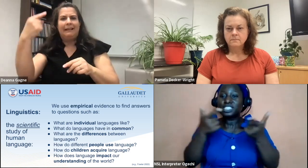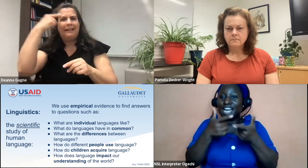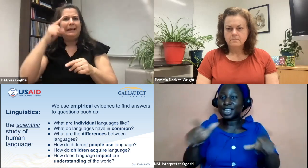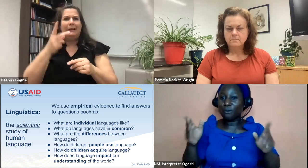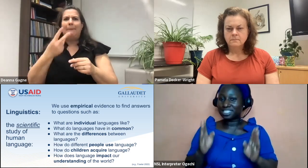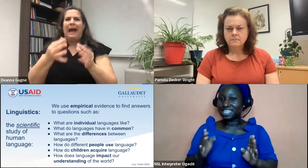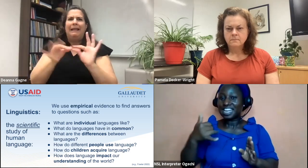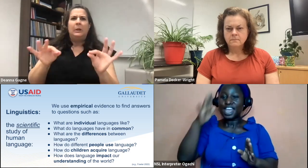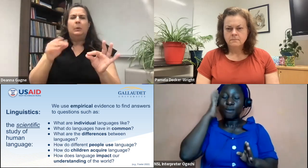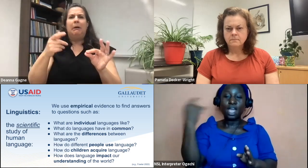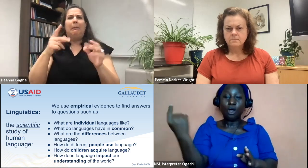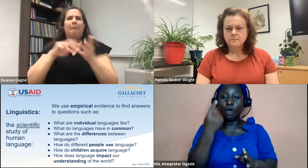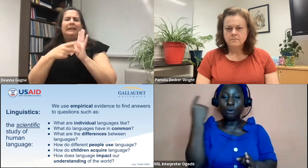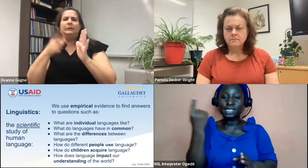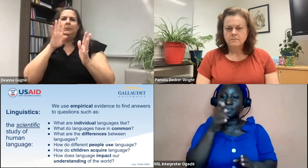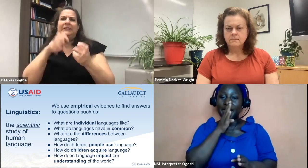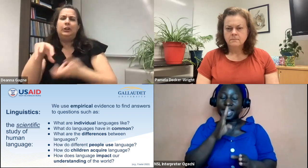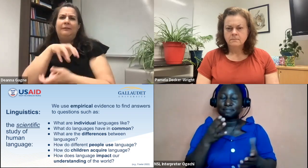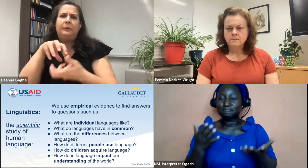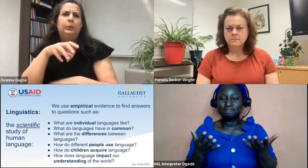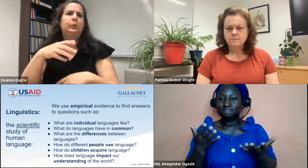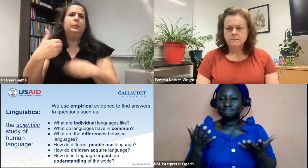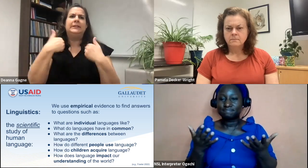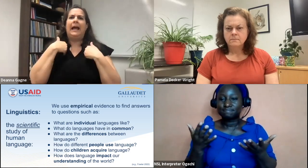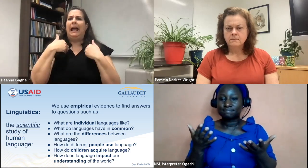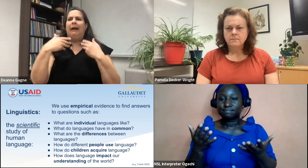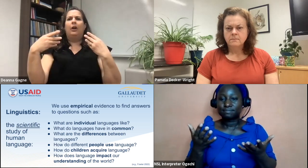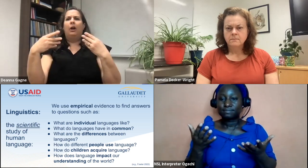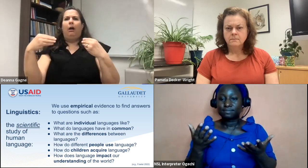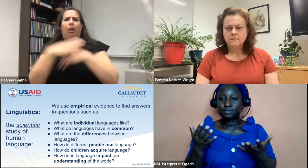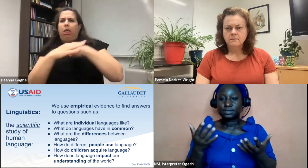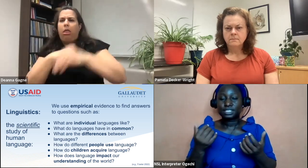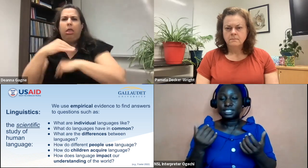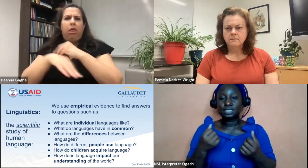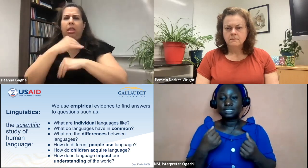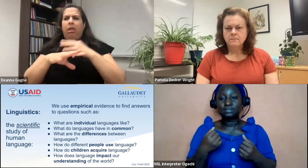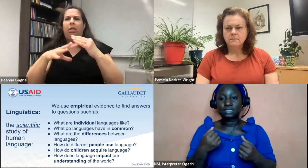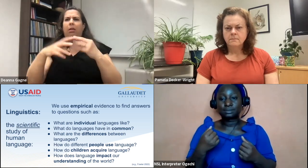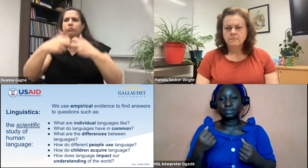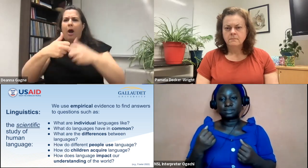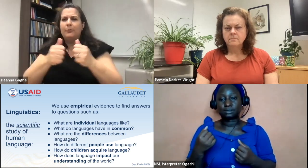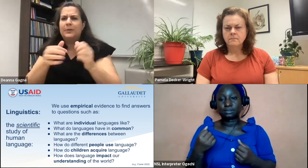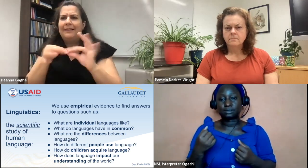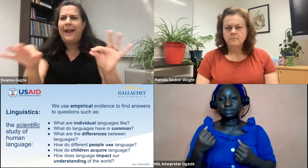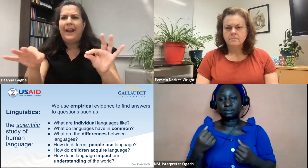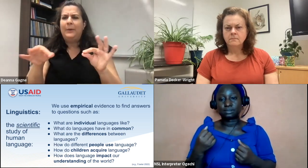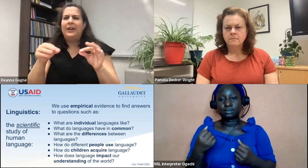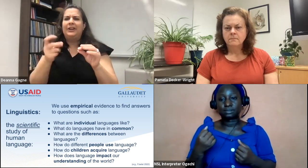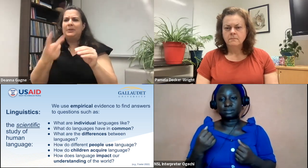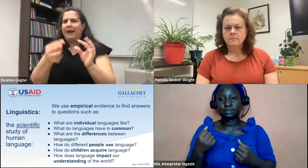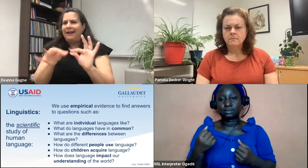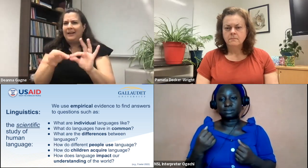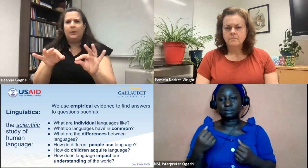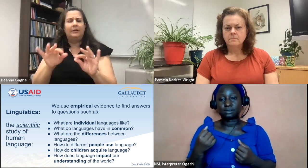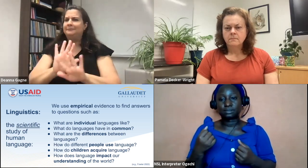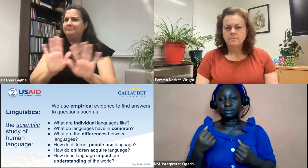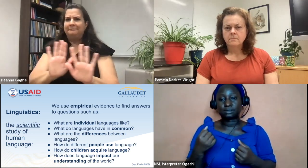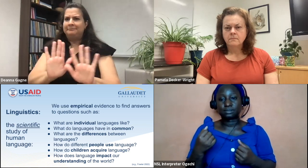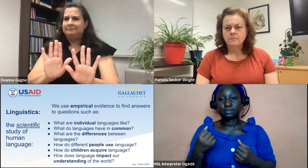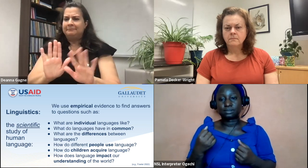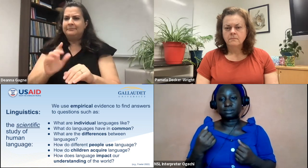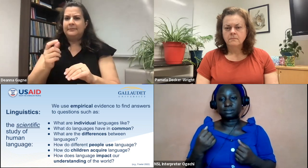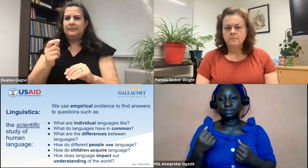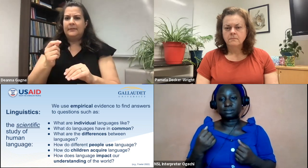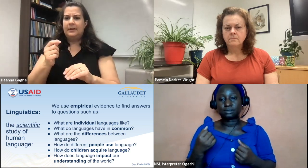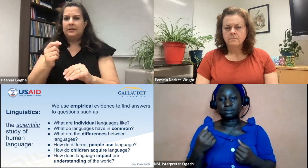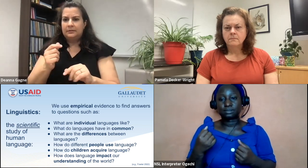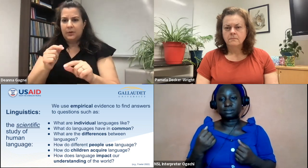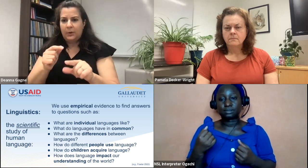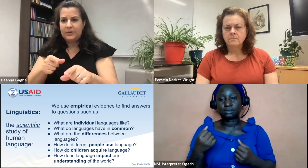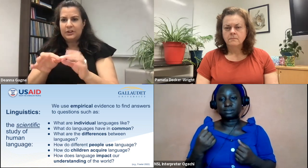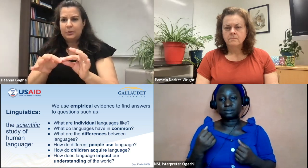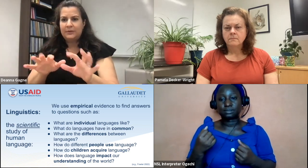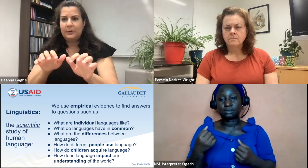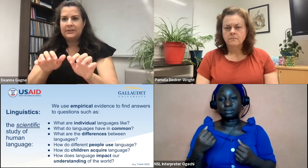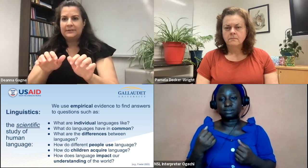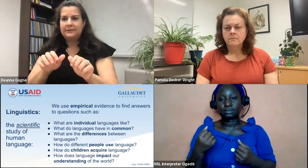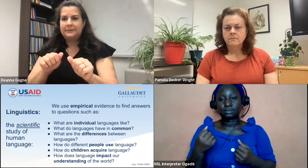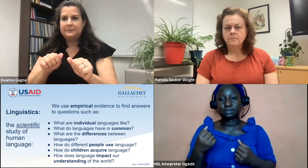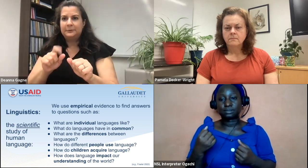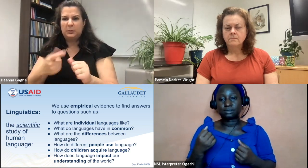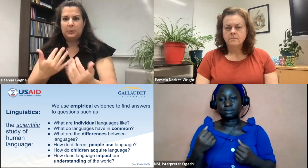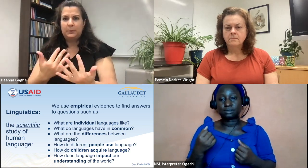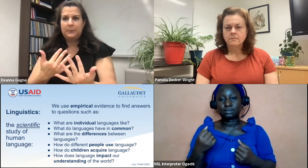And very often people think that a bilingual means that people are going to be confused, and have language, confusion, or languages affecting one another and ways it will cause them to perform poorly. But that's not true. Oh.